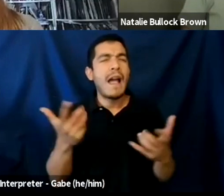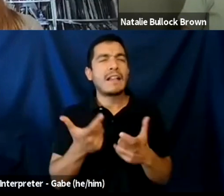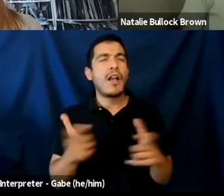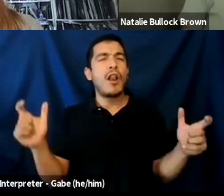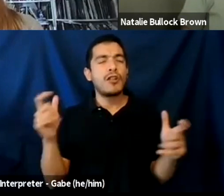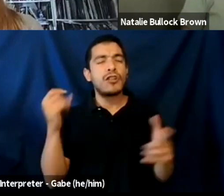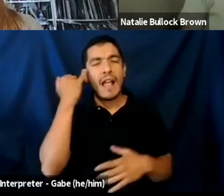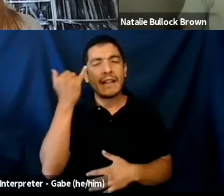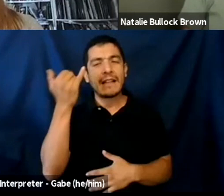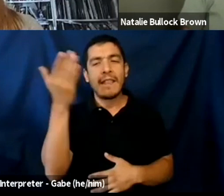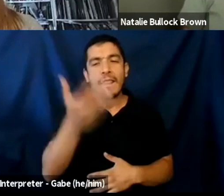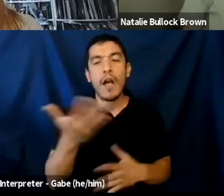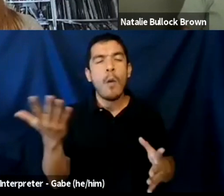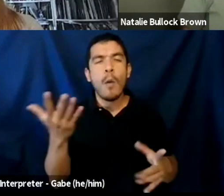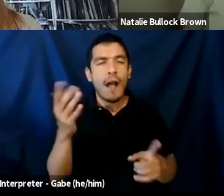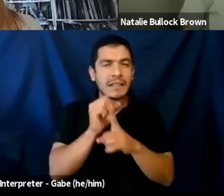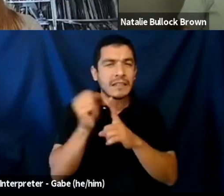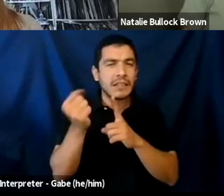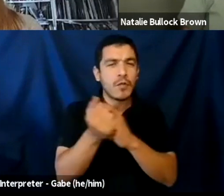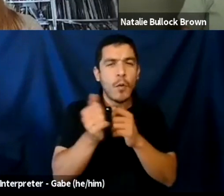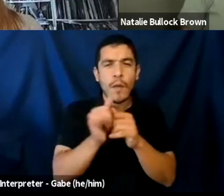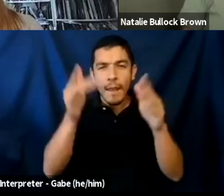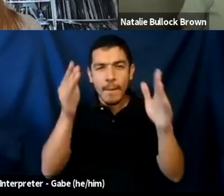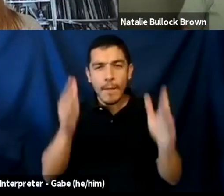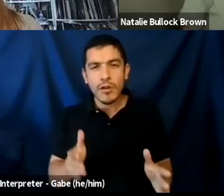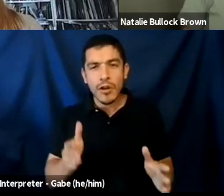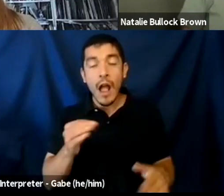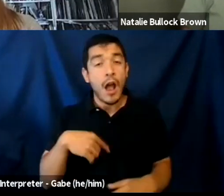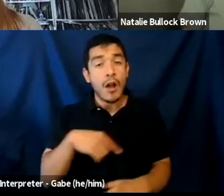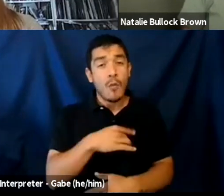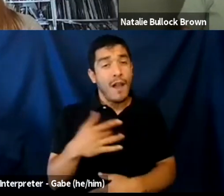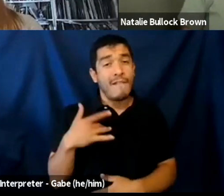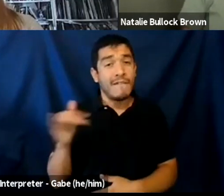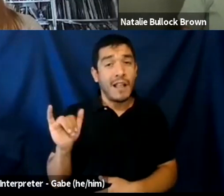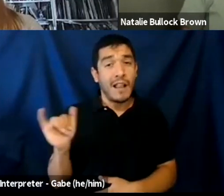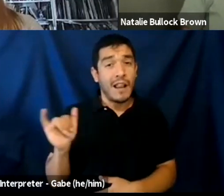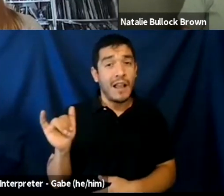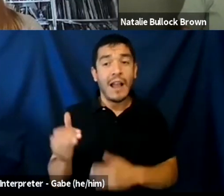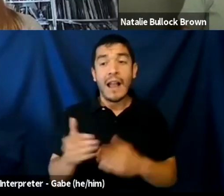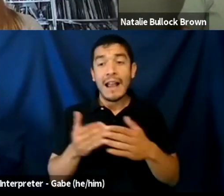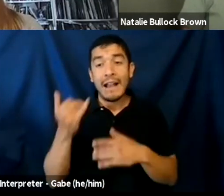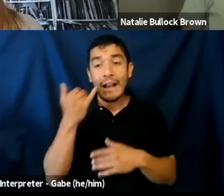What is the situation with that person? And do we feel like even if that guardian is consenting